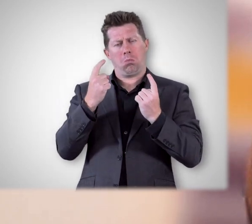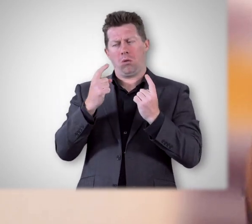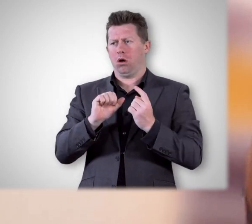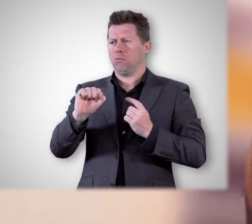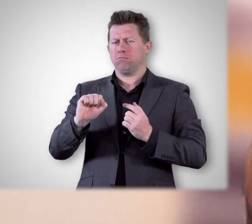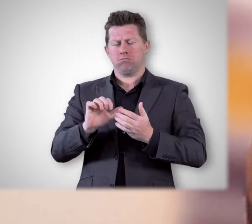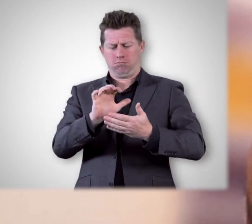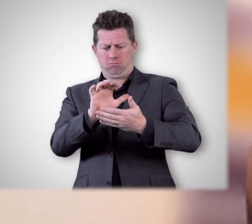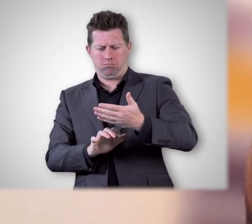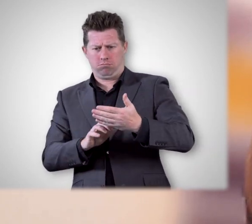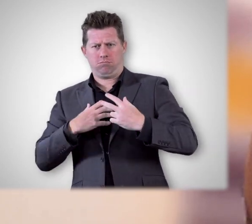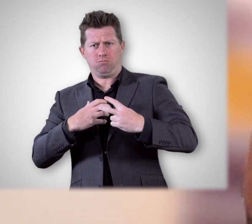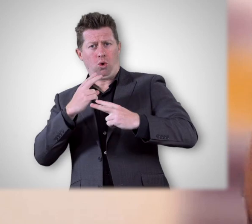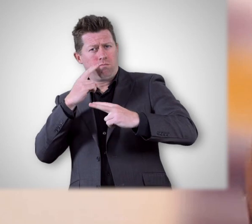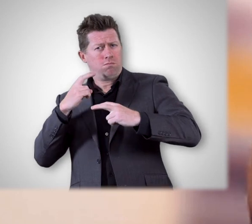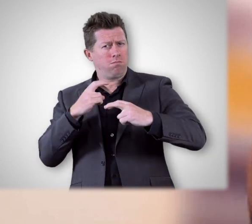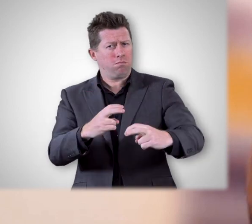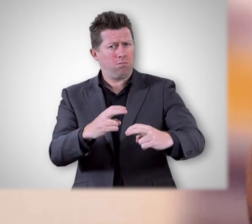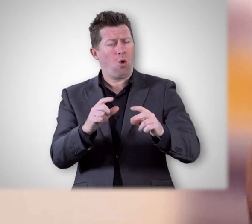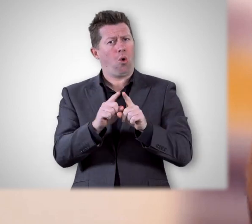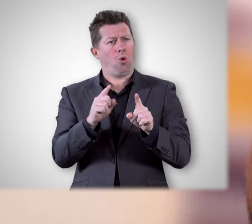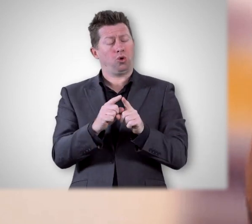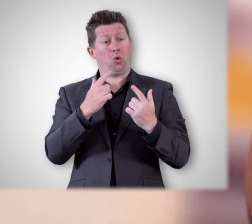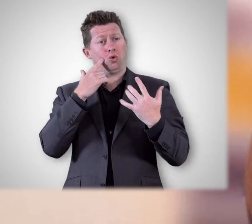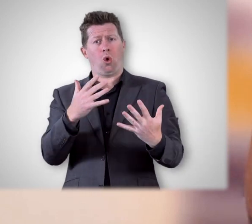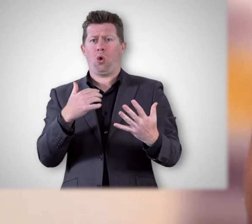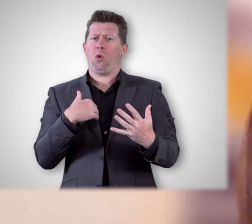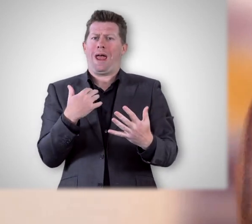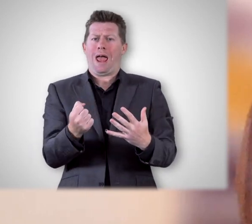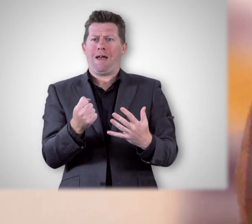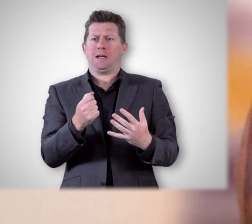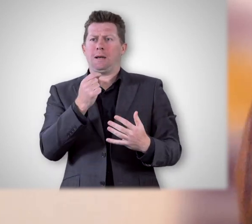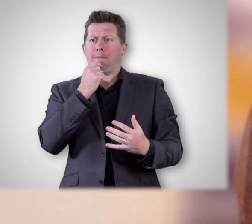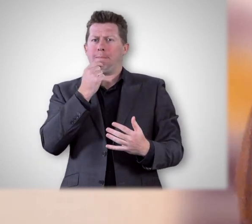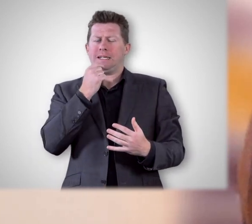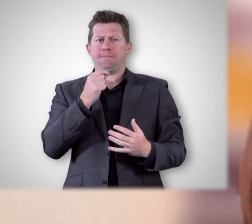The report and further research also found that we have an underrepresented